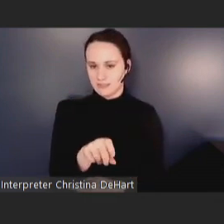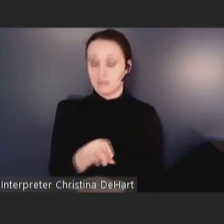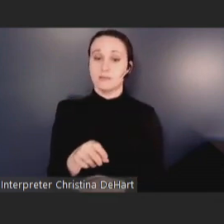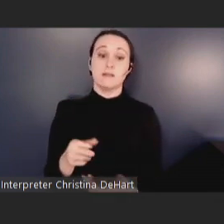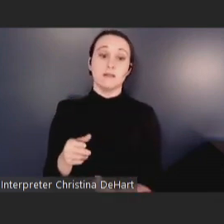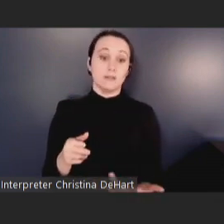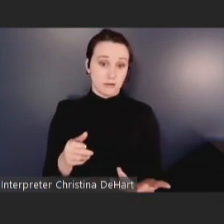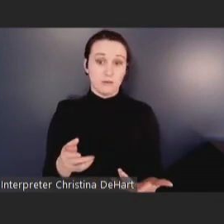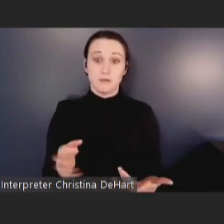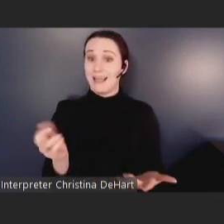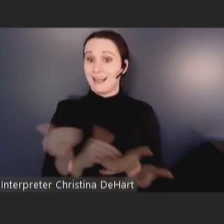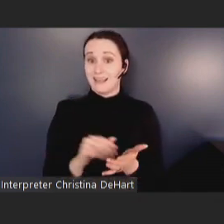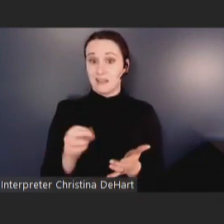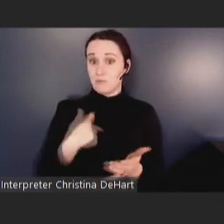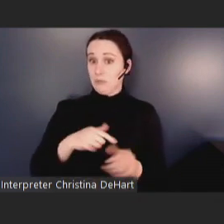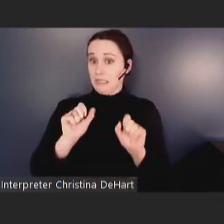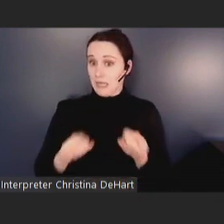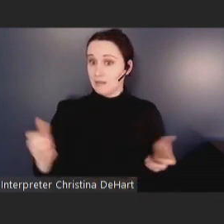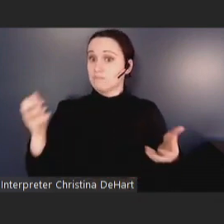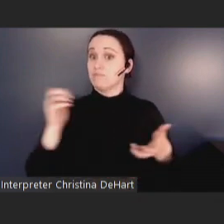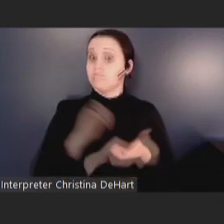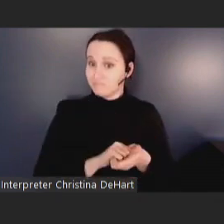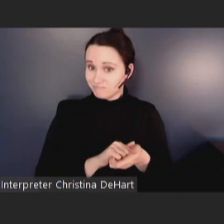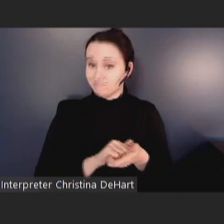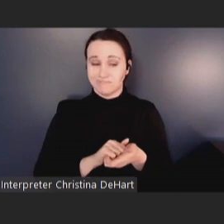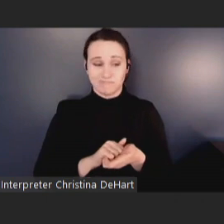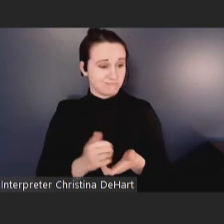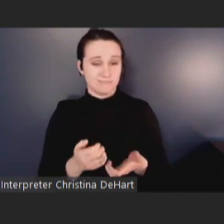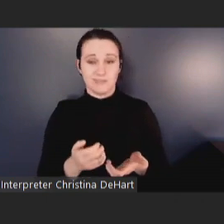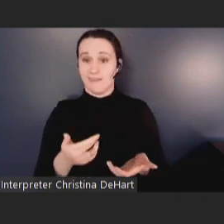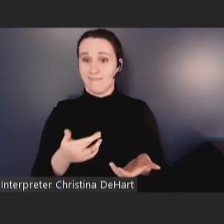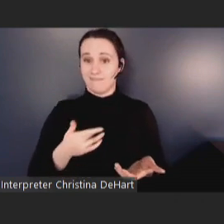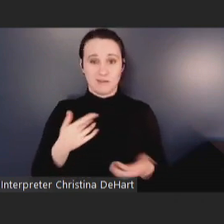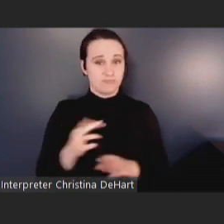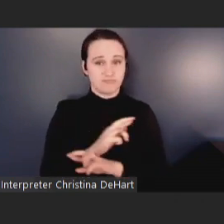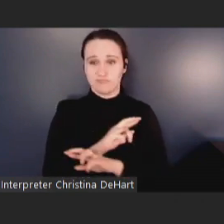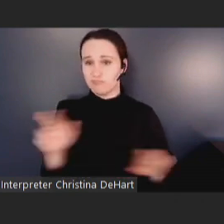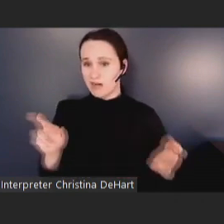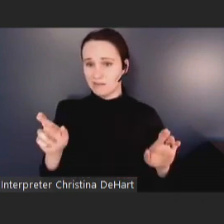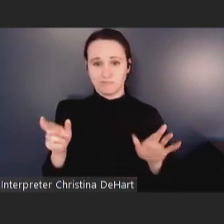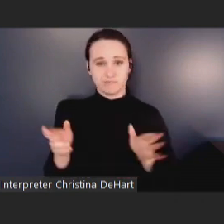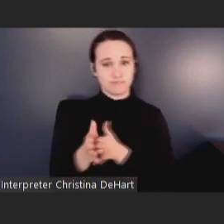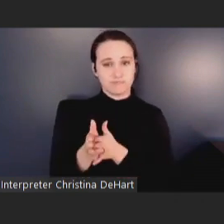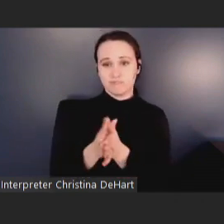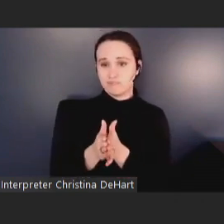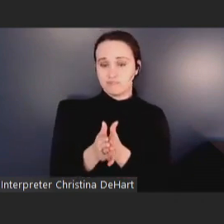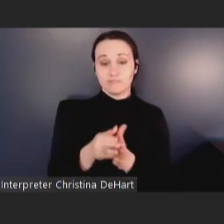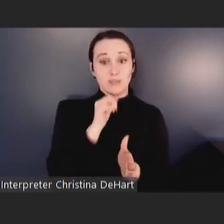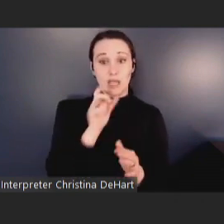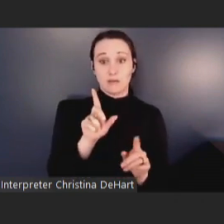collaboratively to equip our healthcare providers. And I'm not even talking just on pharmacy. I'm